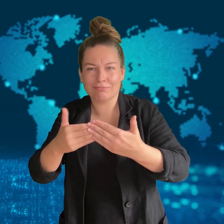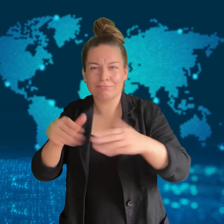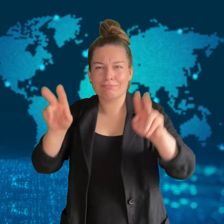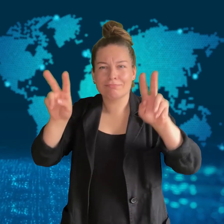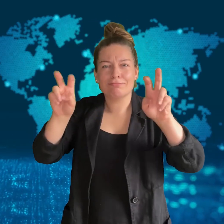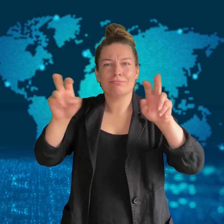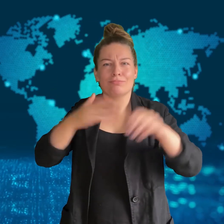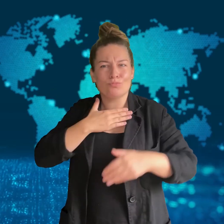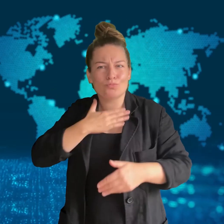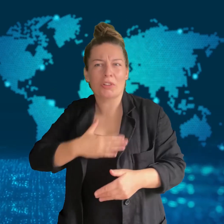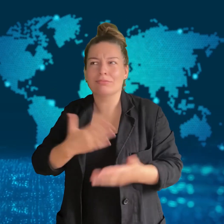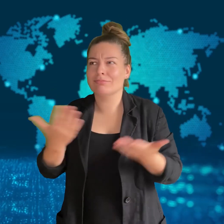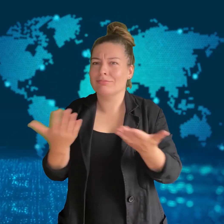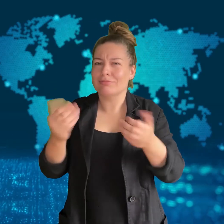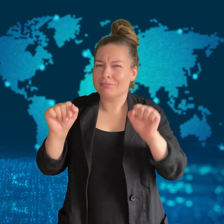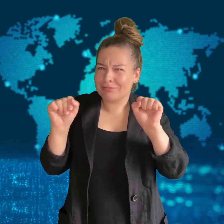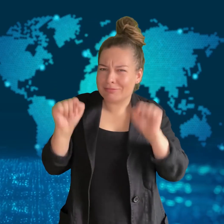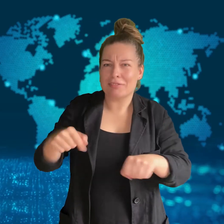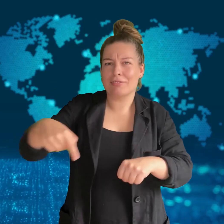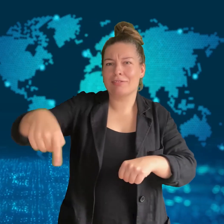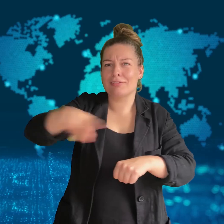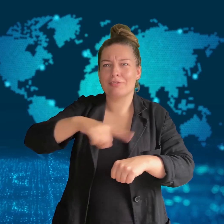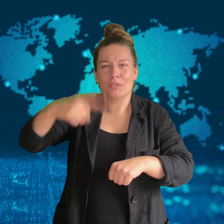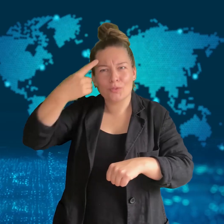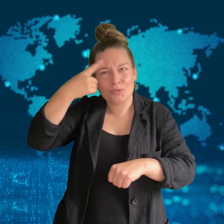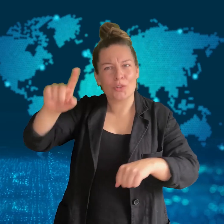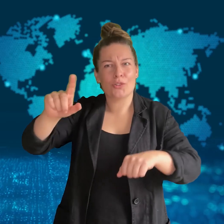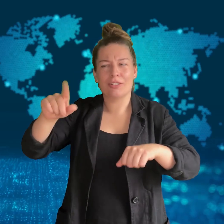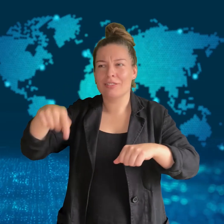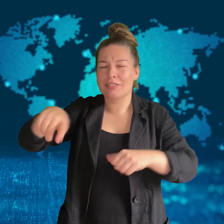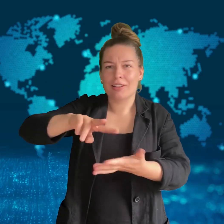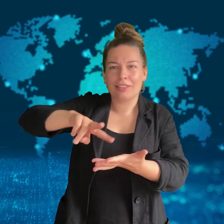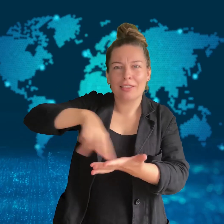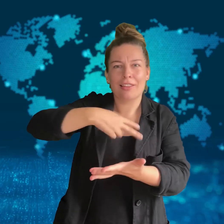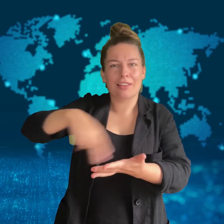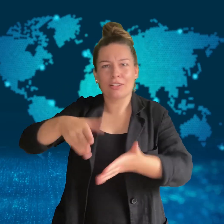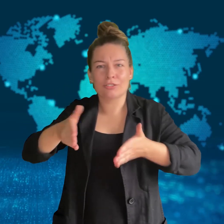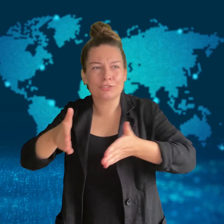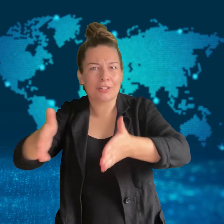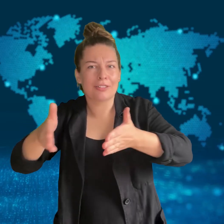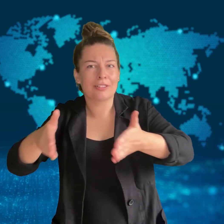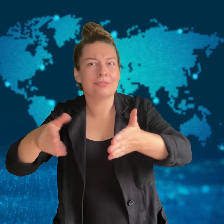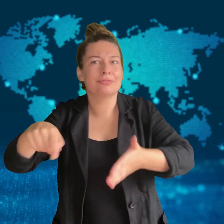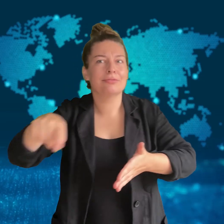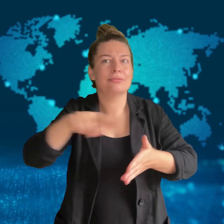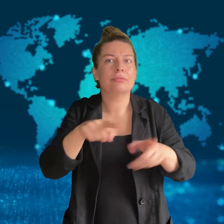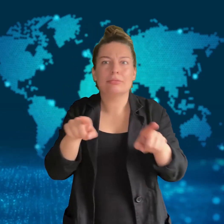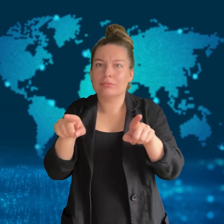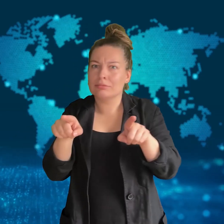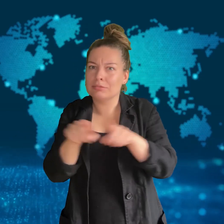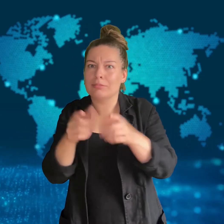It began with the words, "For dancing in the streets" as well as